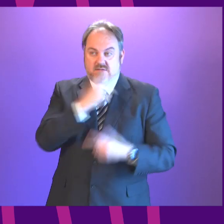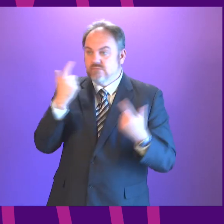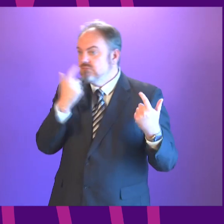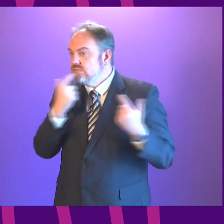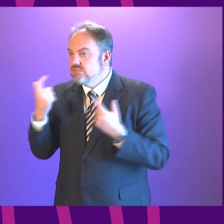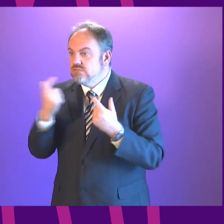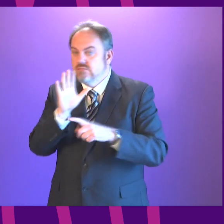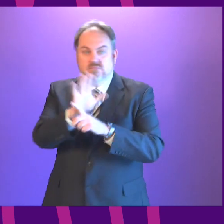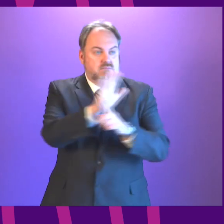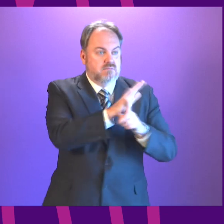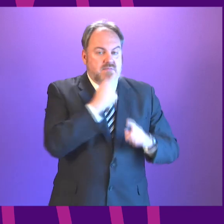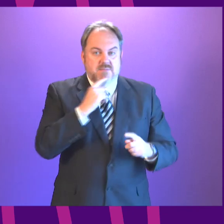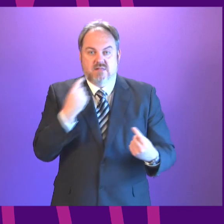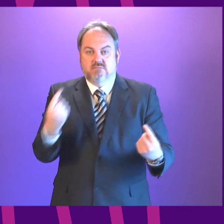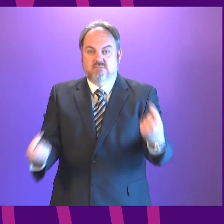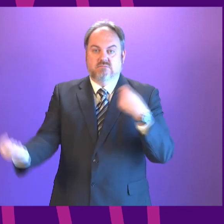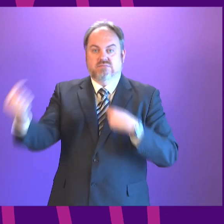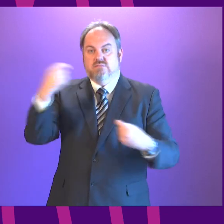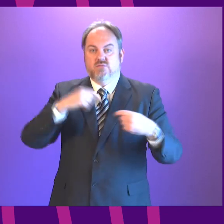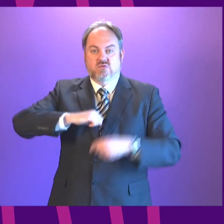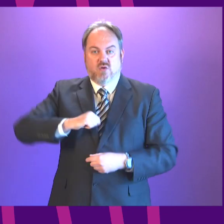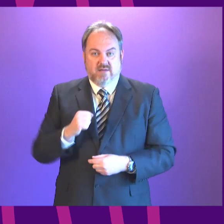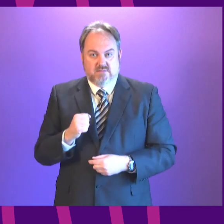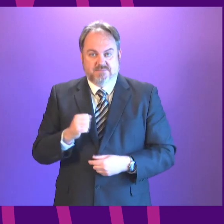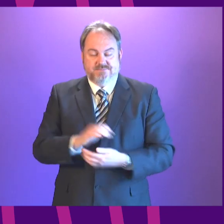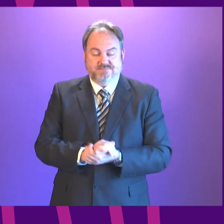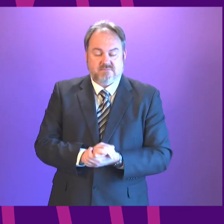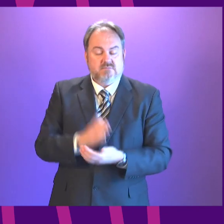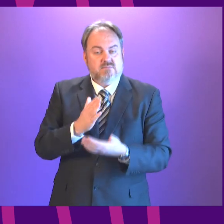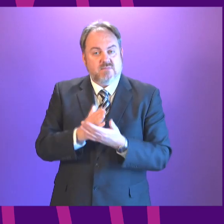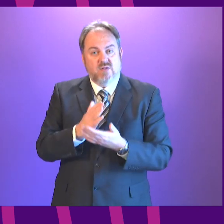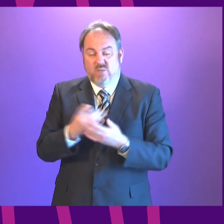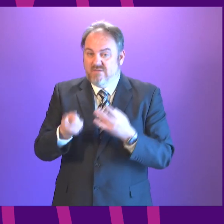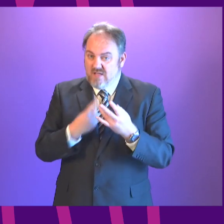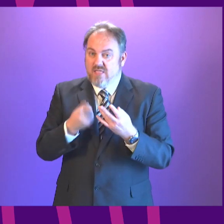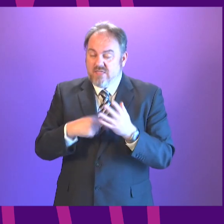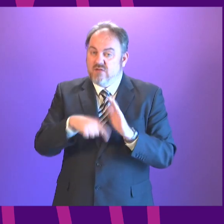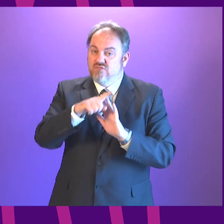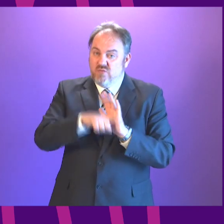Regrettably, we also tightened other restrictions for the Christmas period. It is now possible